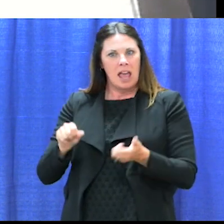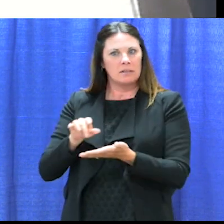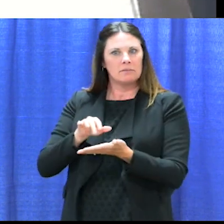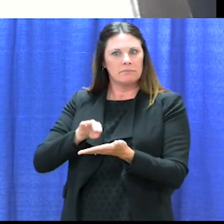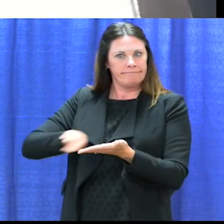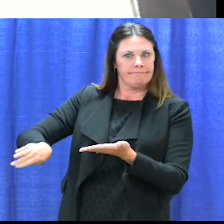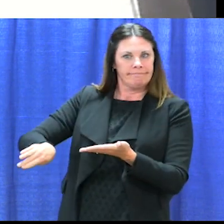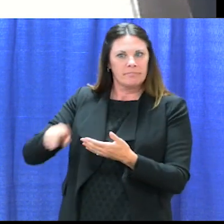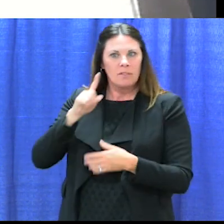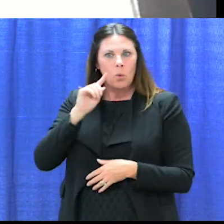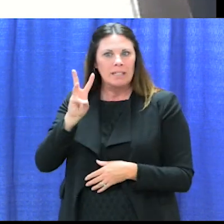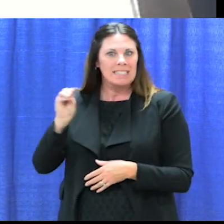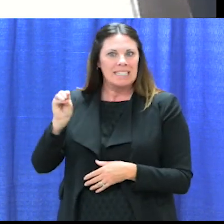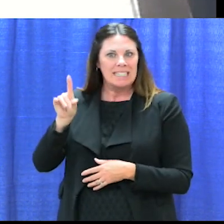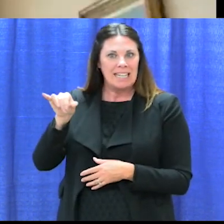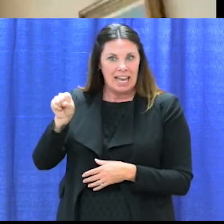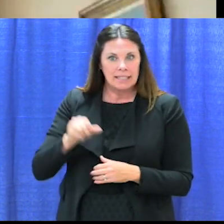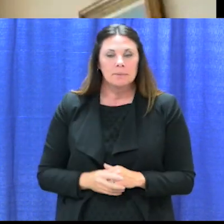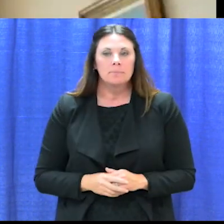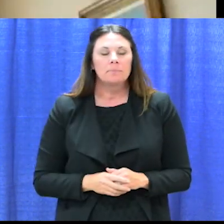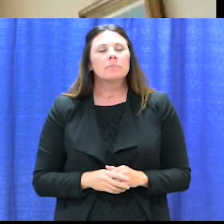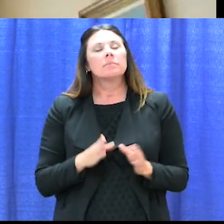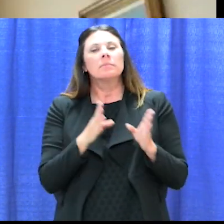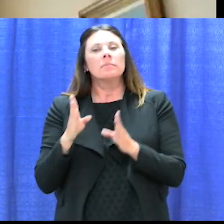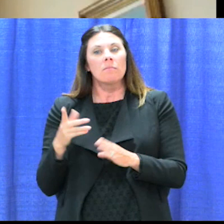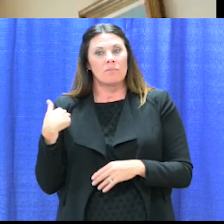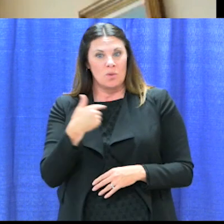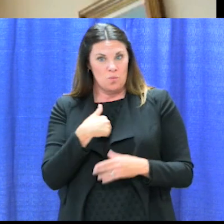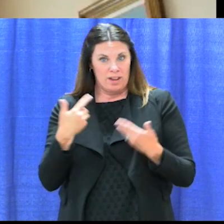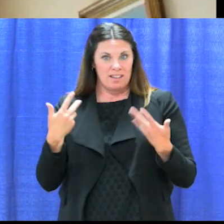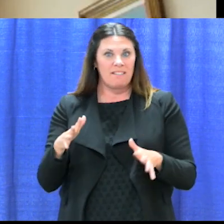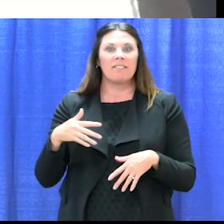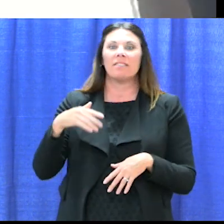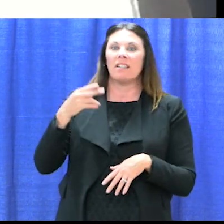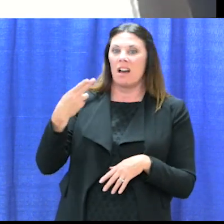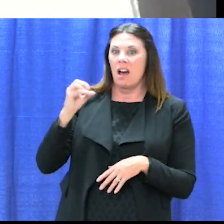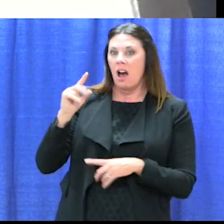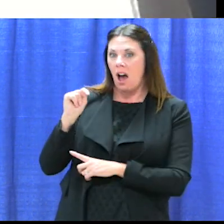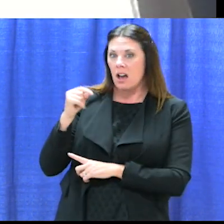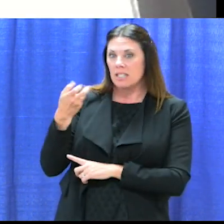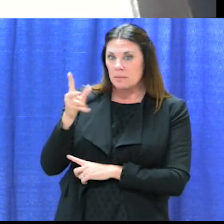We have opened our Wi-Fi hot spots across our footprint so the public can now use those